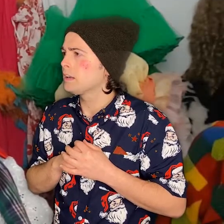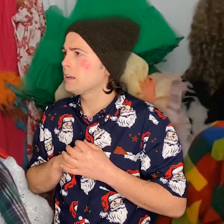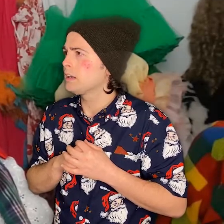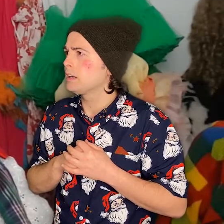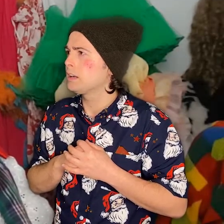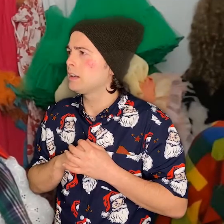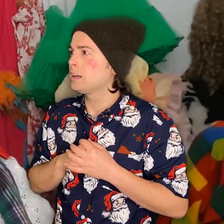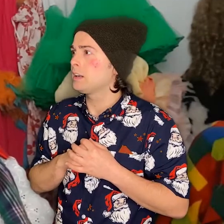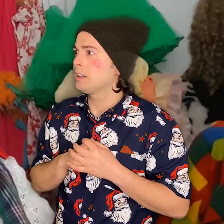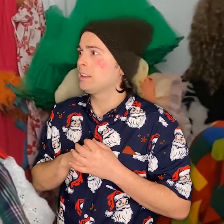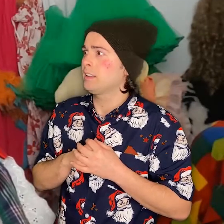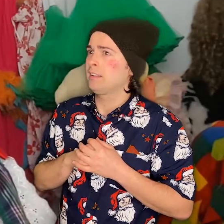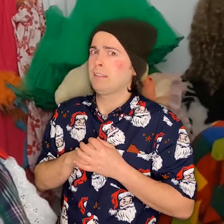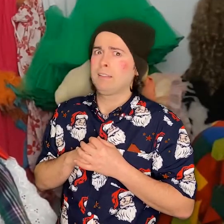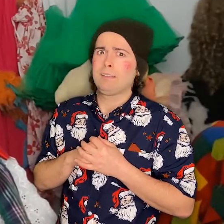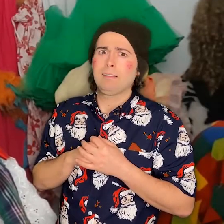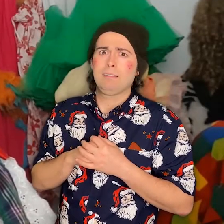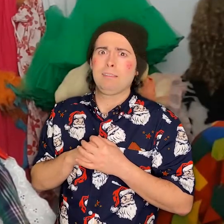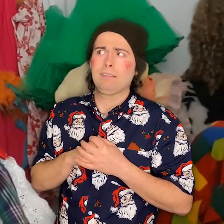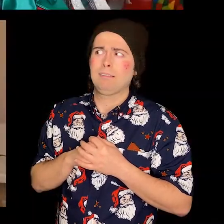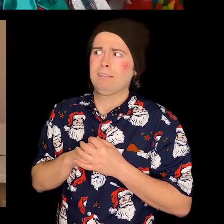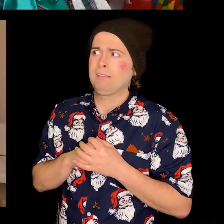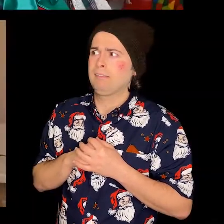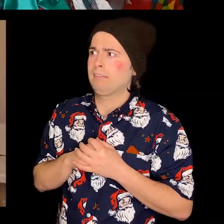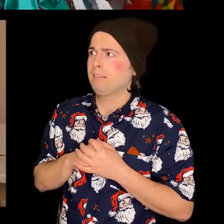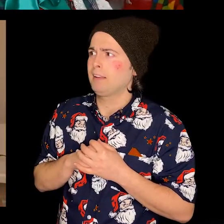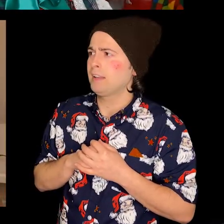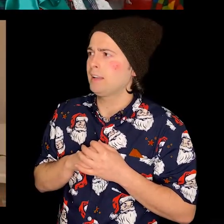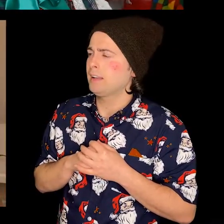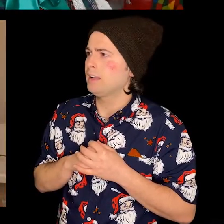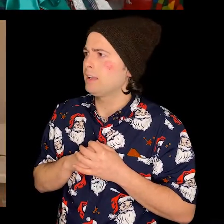fright, the fact I was in the buff or the fact I knew where he lived